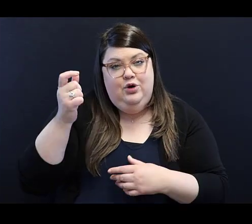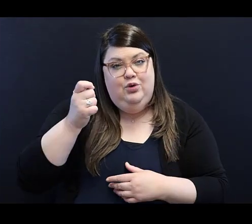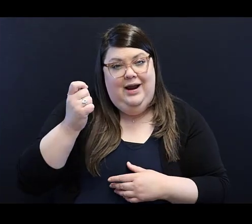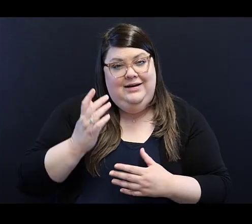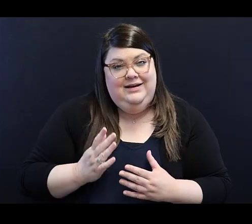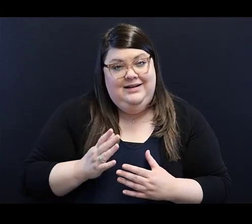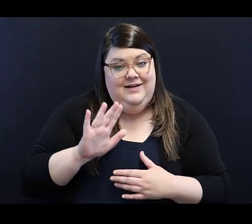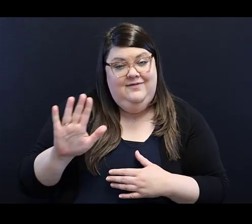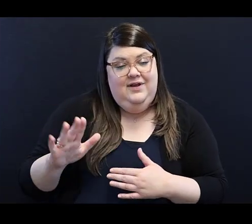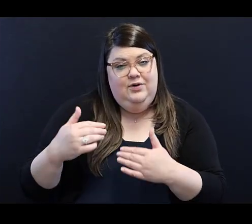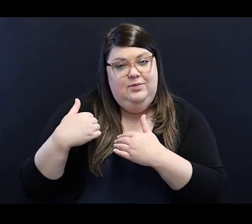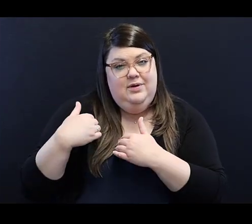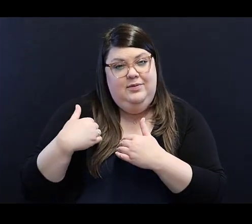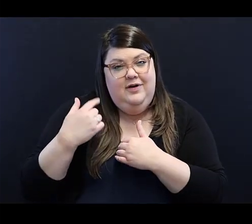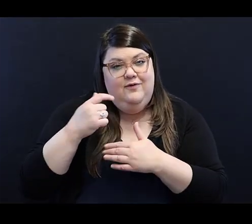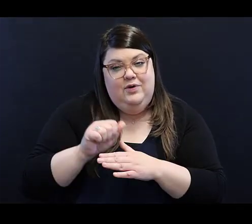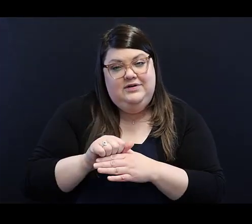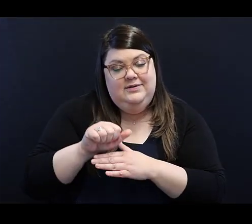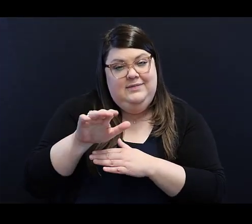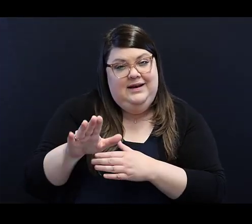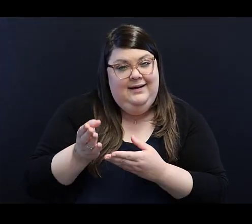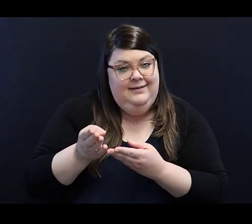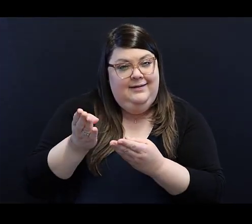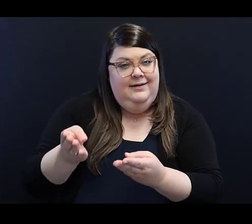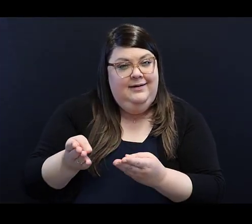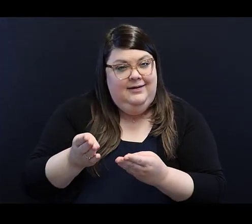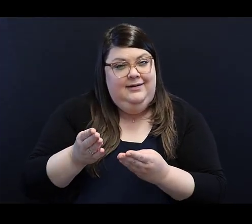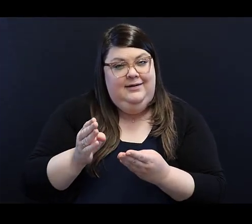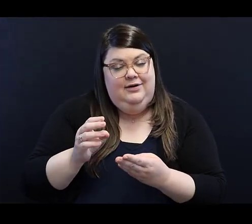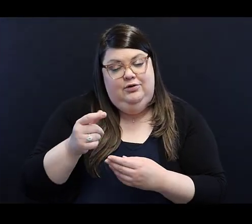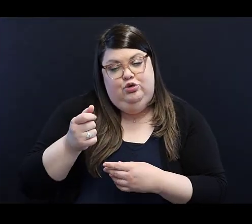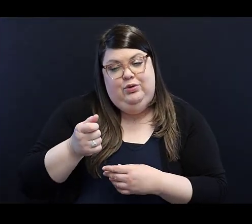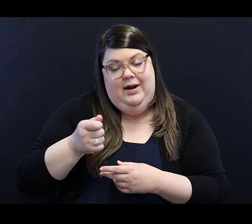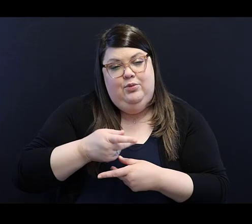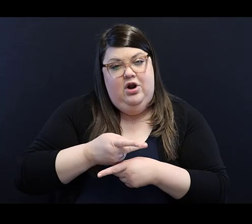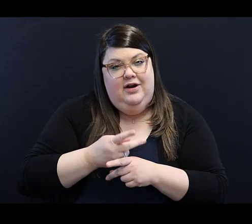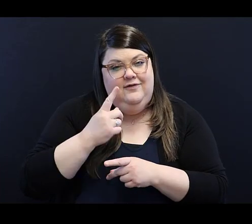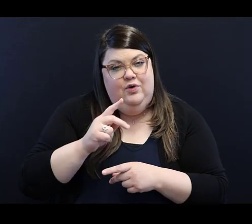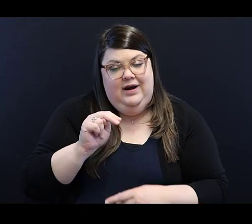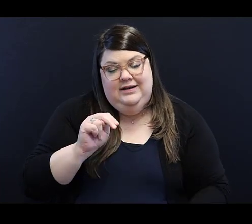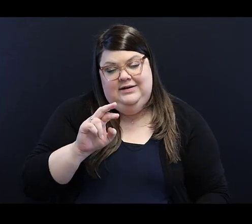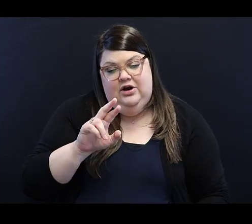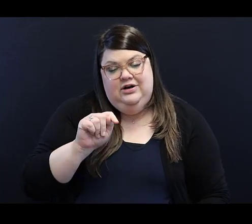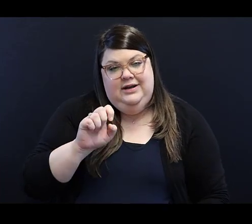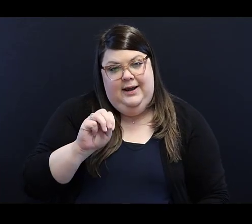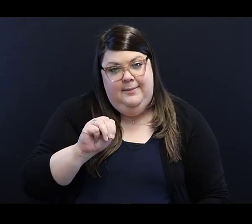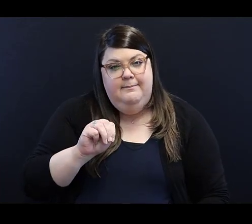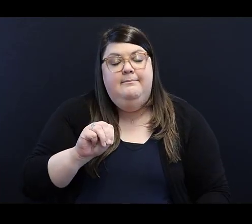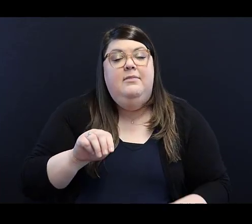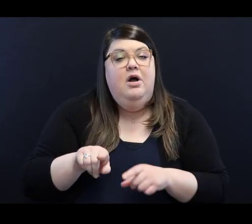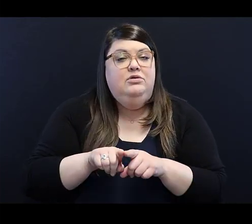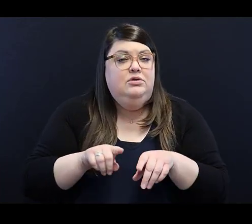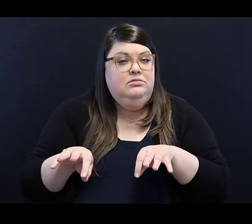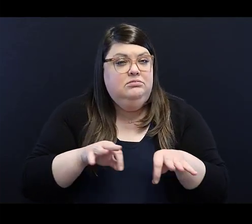responsibilities for submitting grant products to the NCRTM and explains the process and timelines